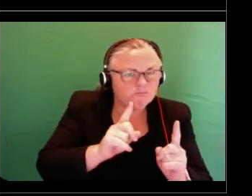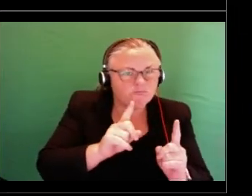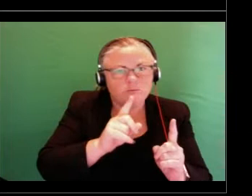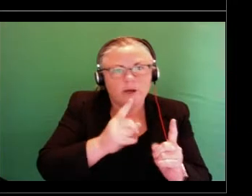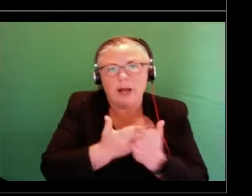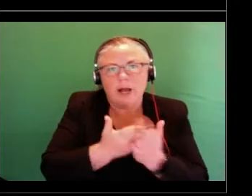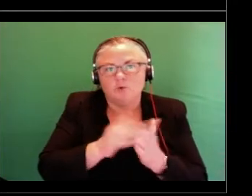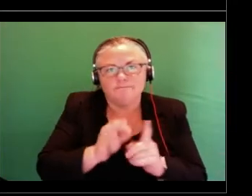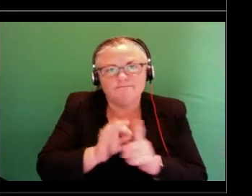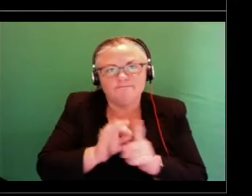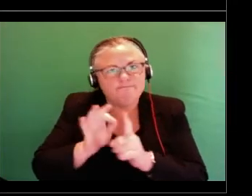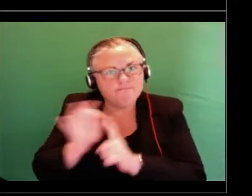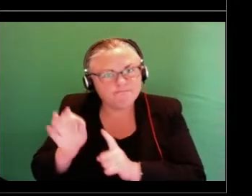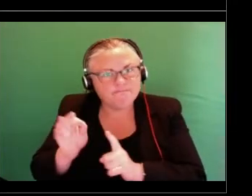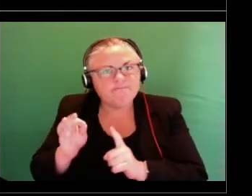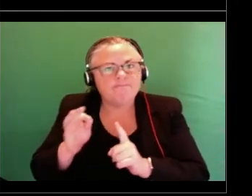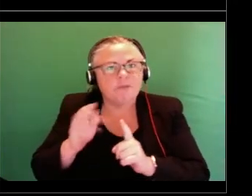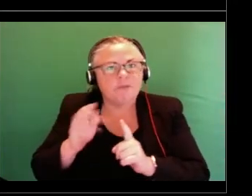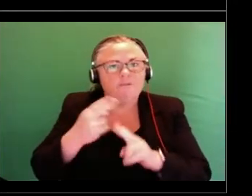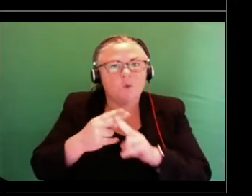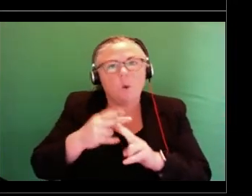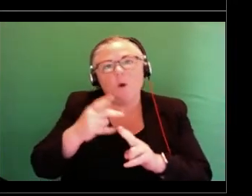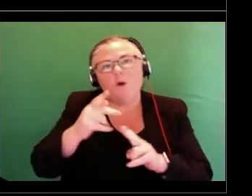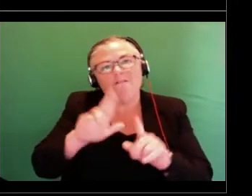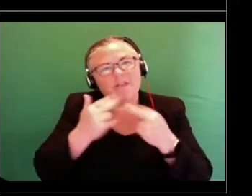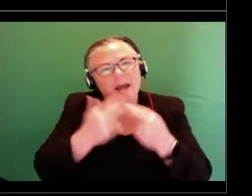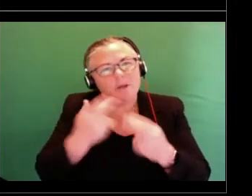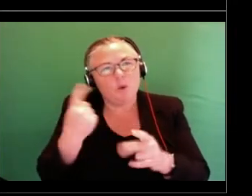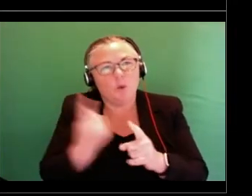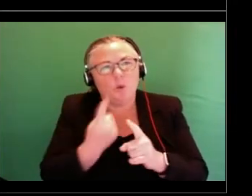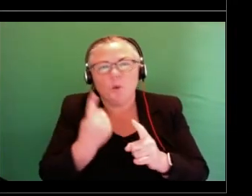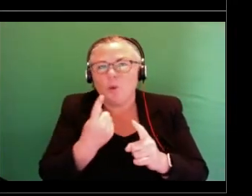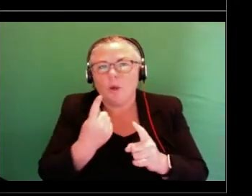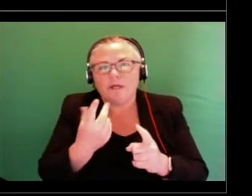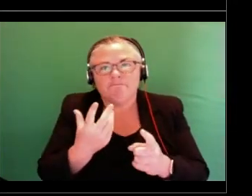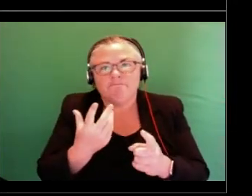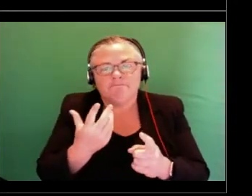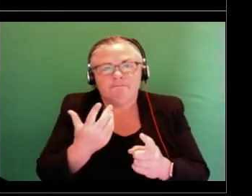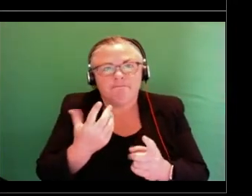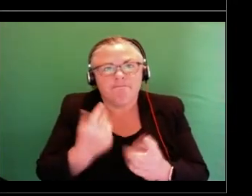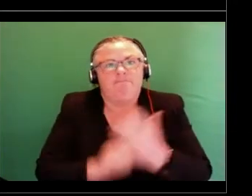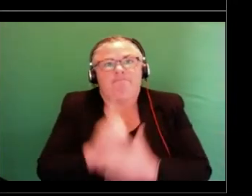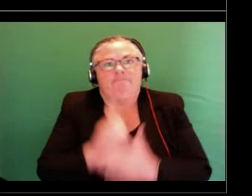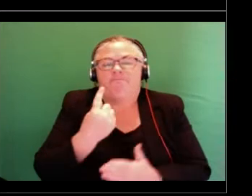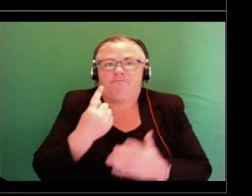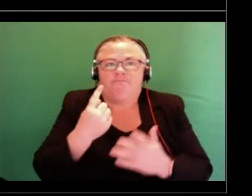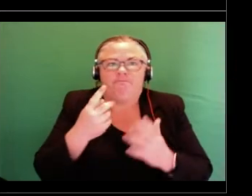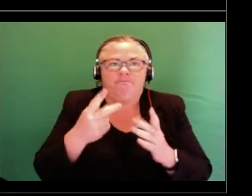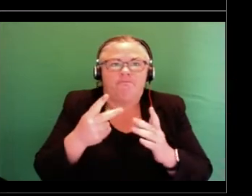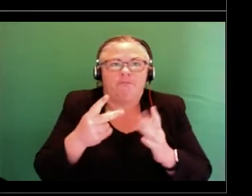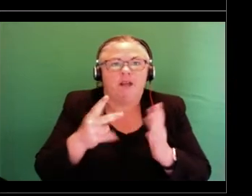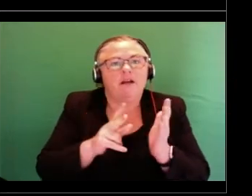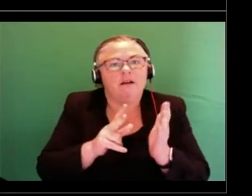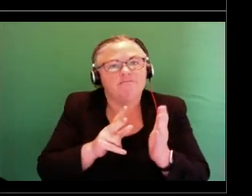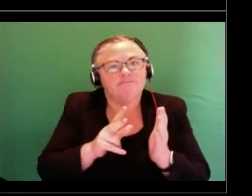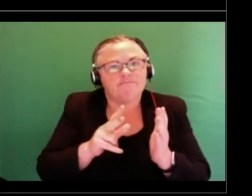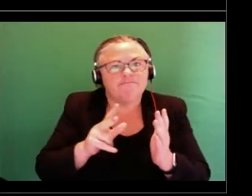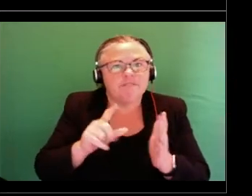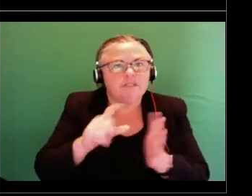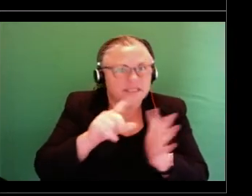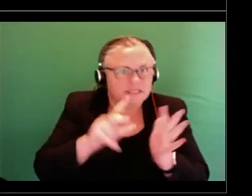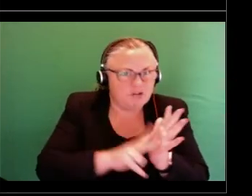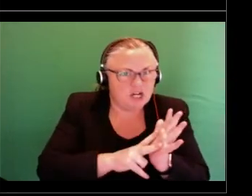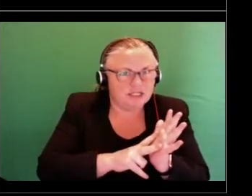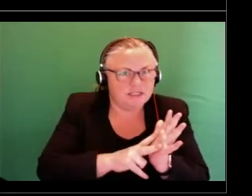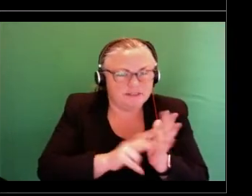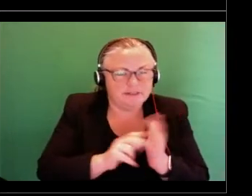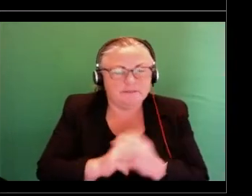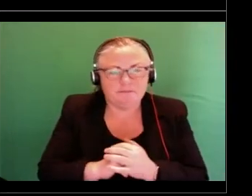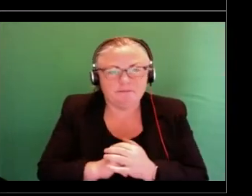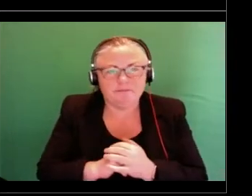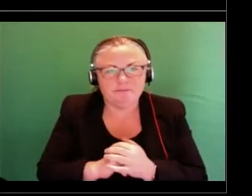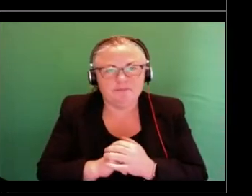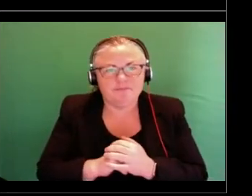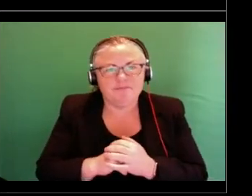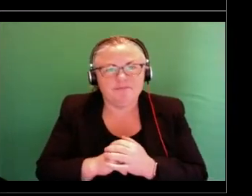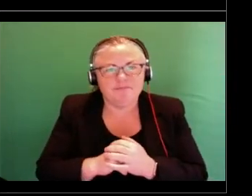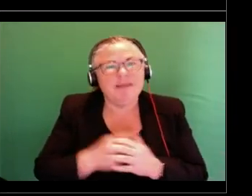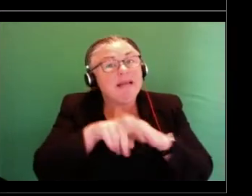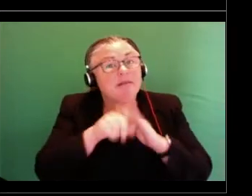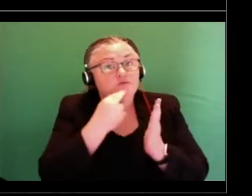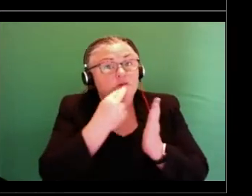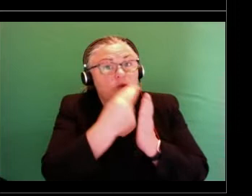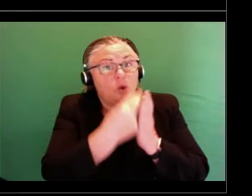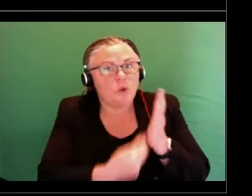removed from the primary caregiver's care, and that may have some information regarding